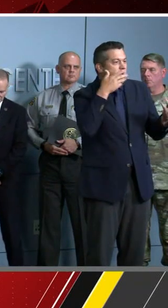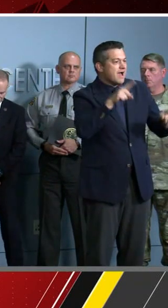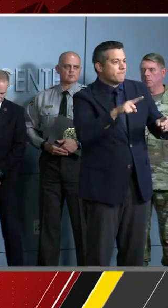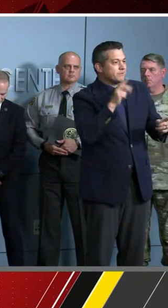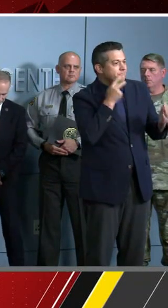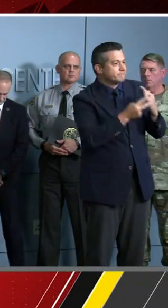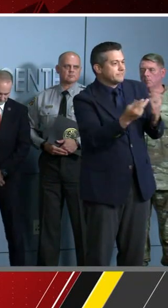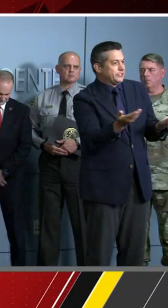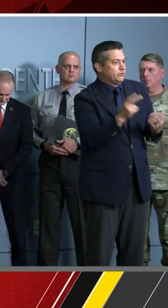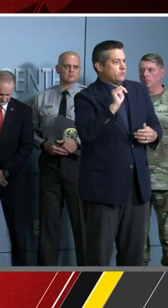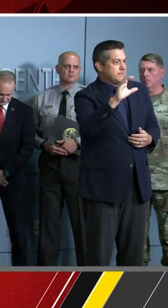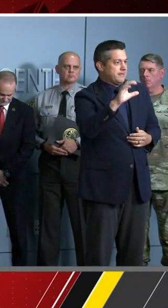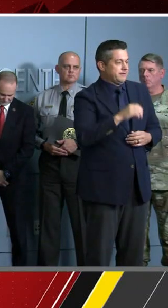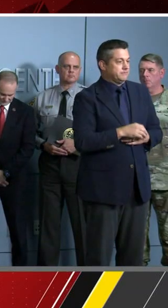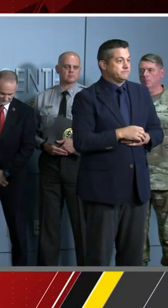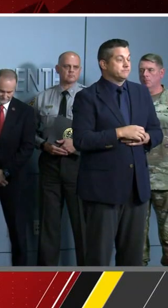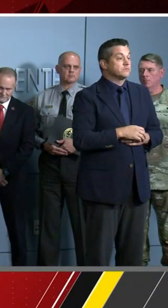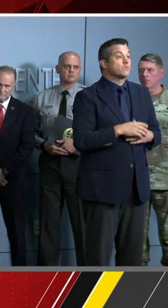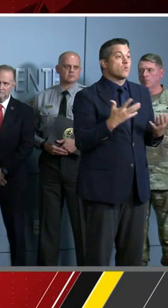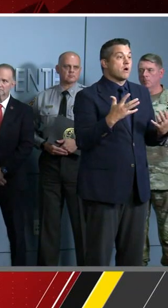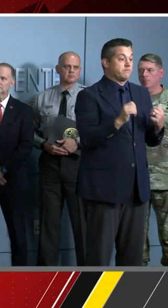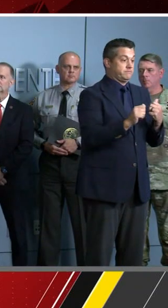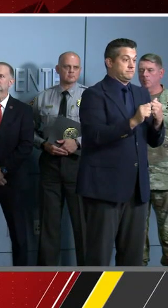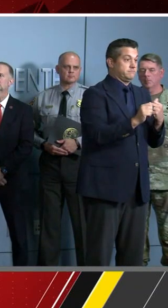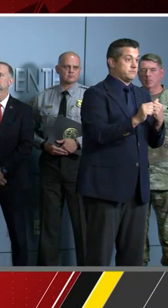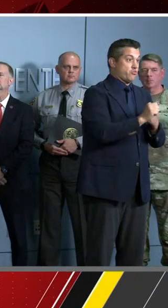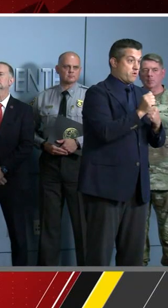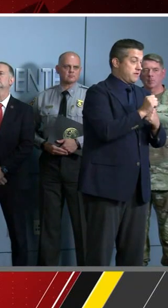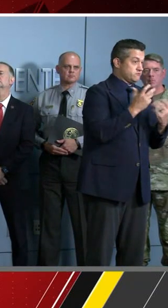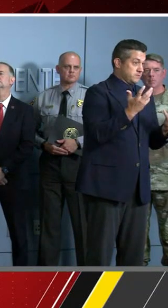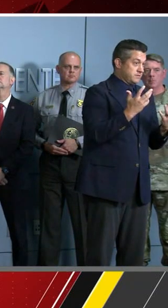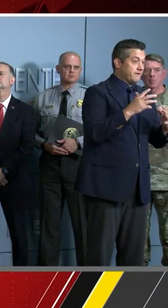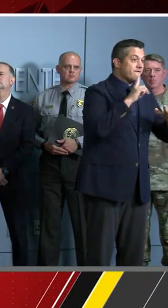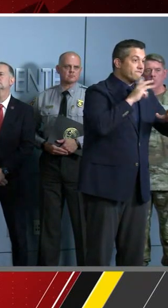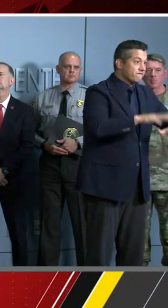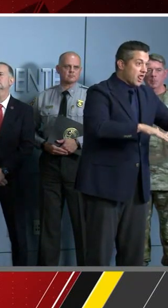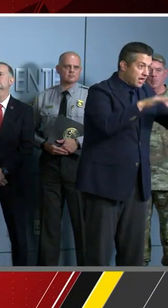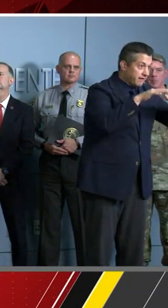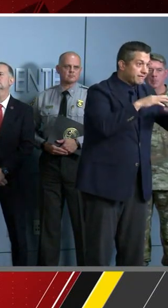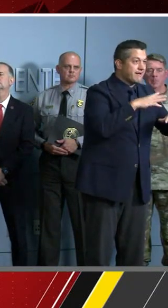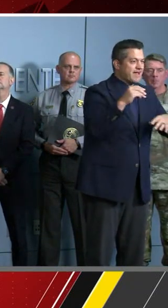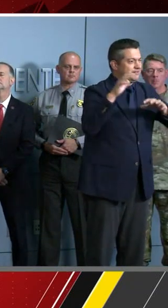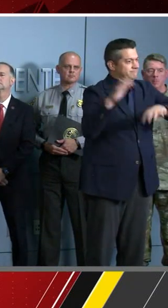localized flooding are our greatest threats as Idalia